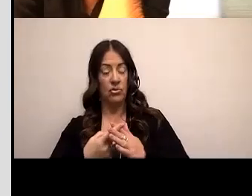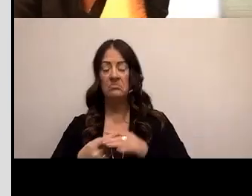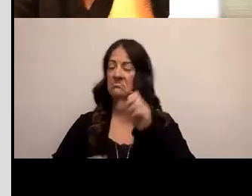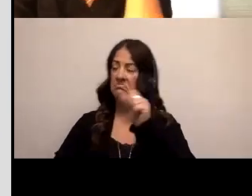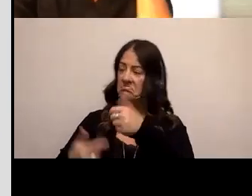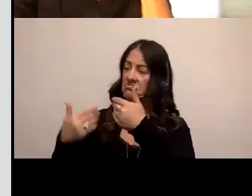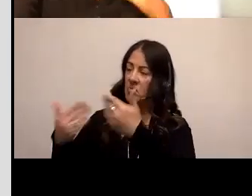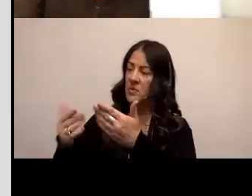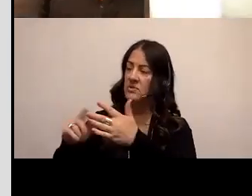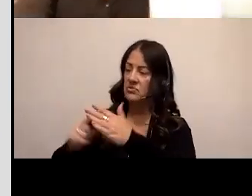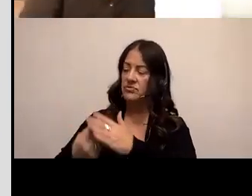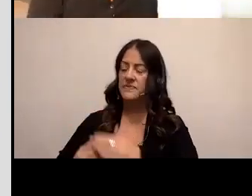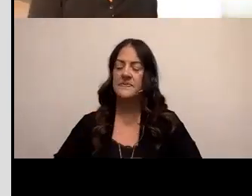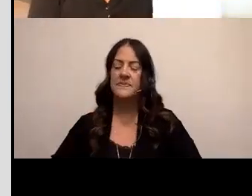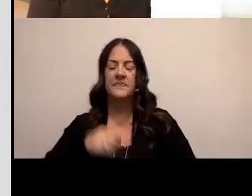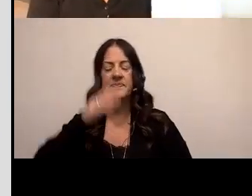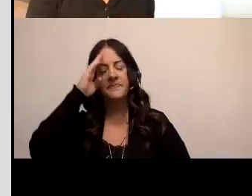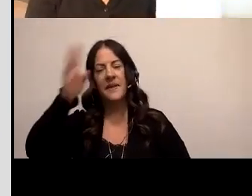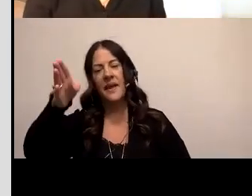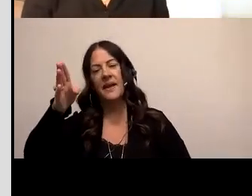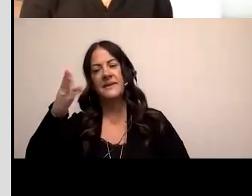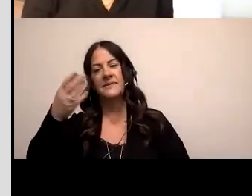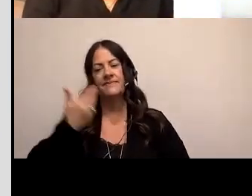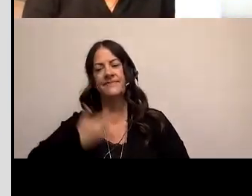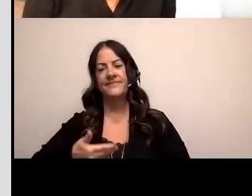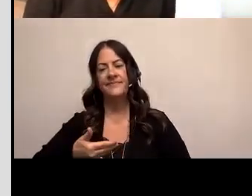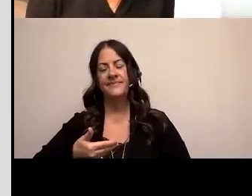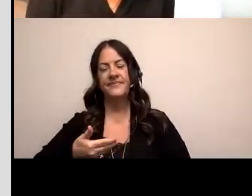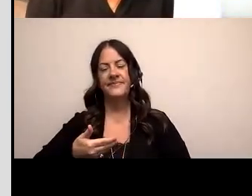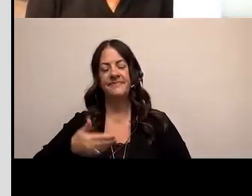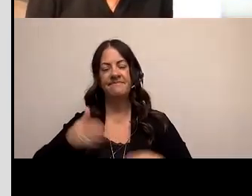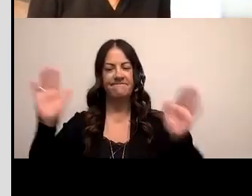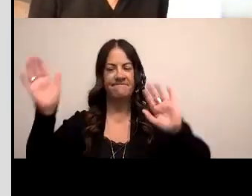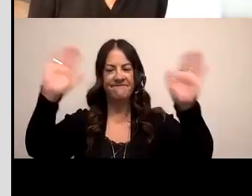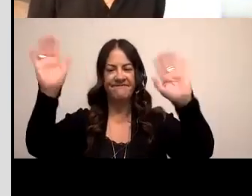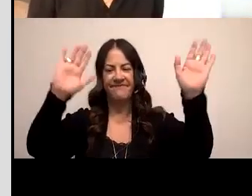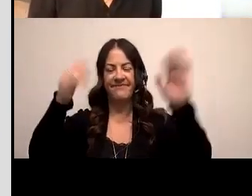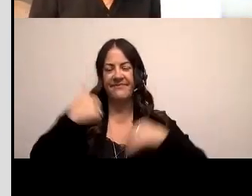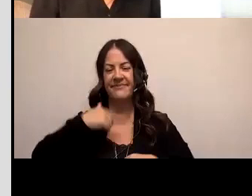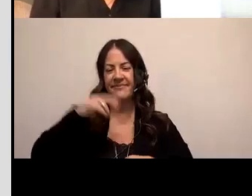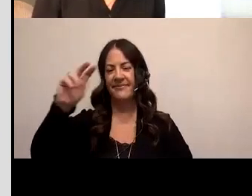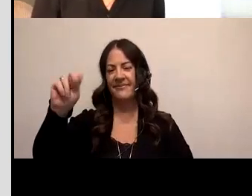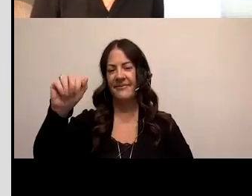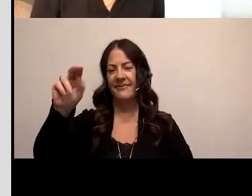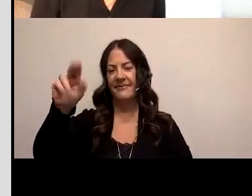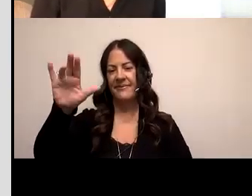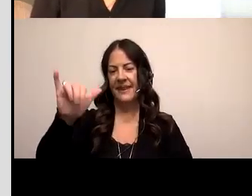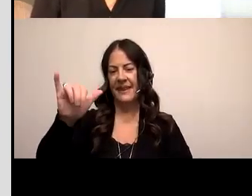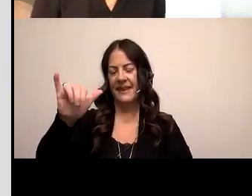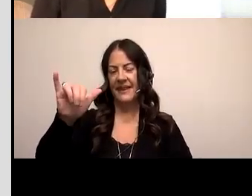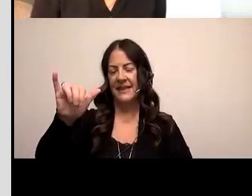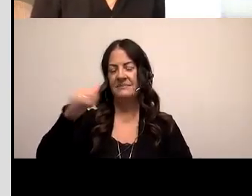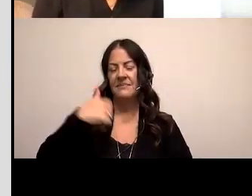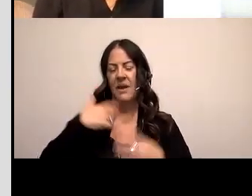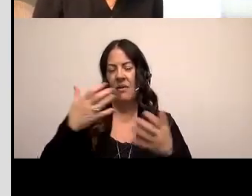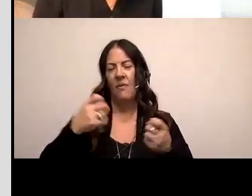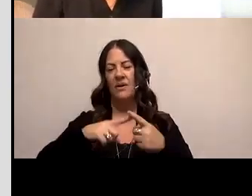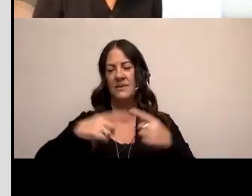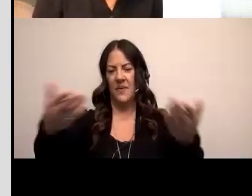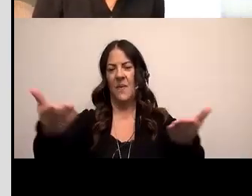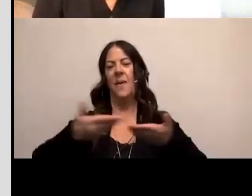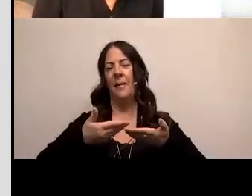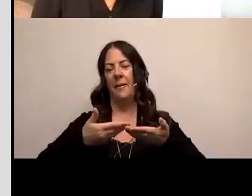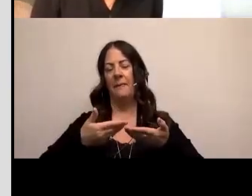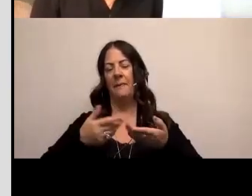OKAY. SO HI EVERYONE THIS IS NANCY AND I WANT TO WELCOME YOU ALL TO TODAY'S WEBINAR